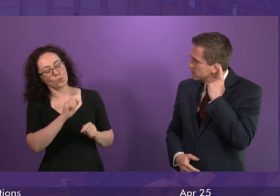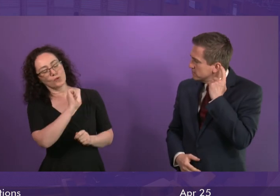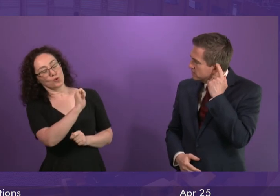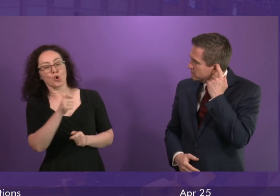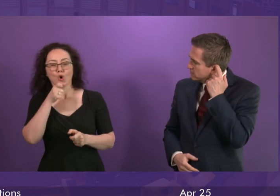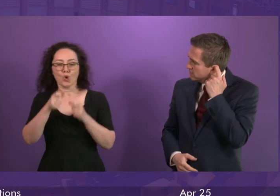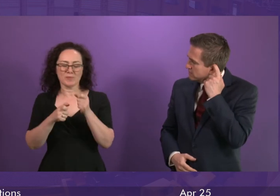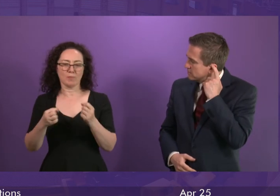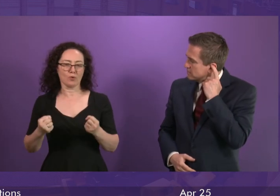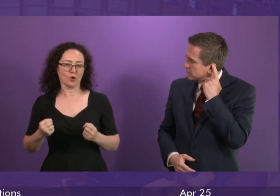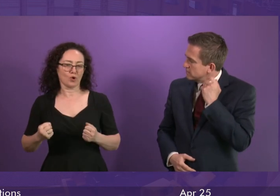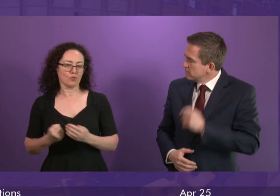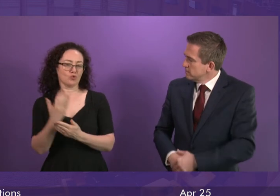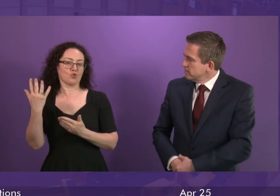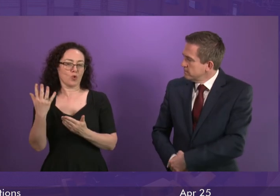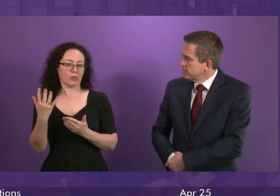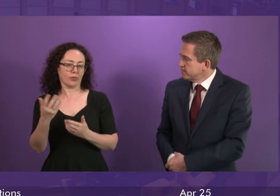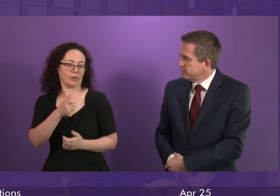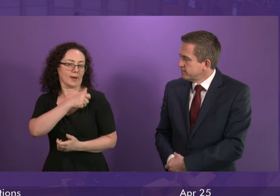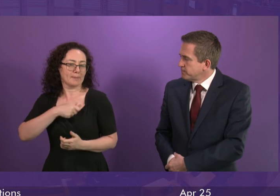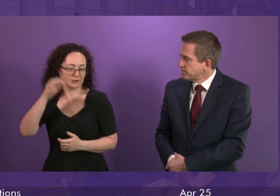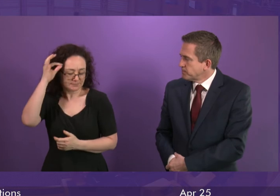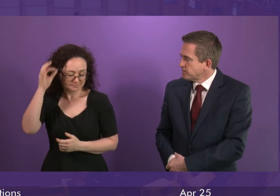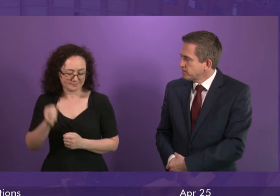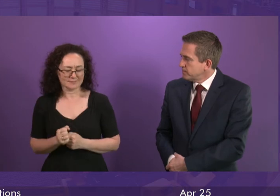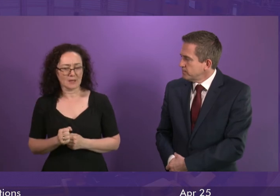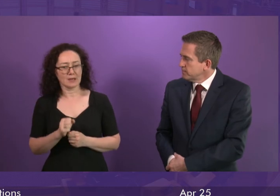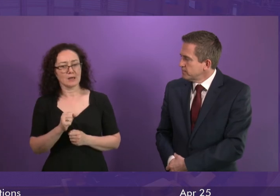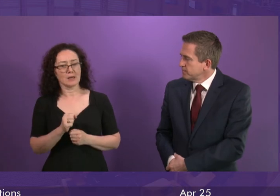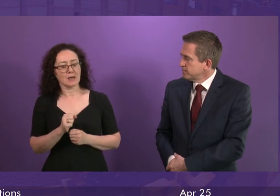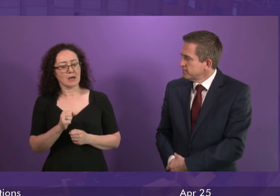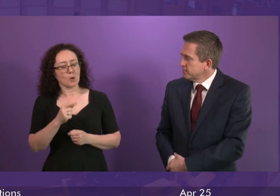about the growth commission. It set out the fact that so many small, independent countries